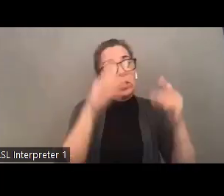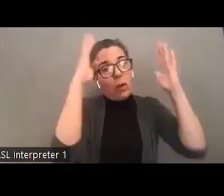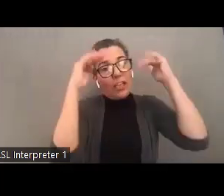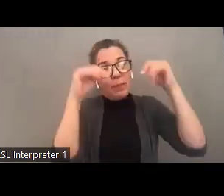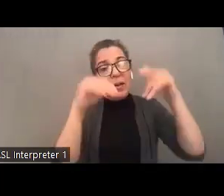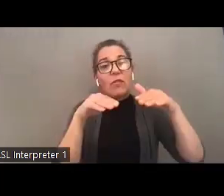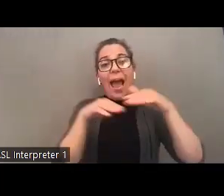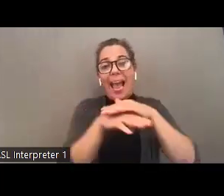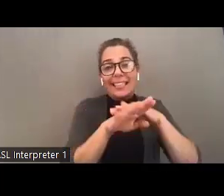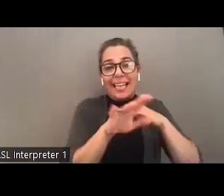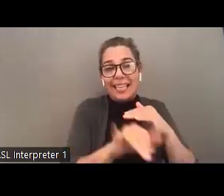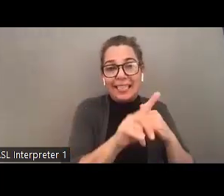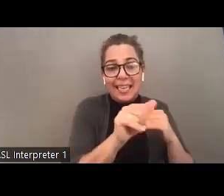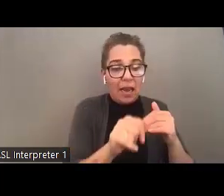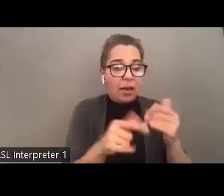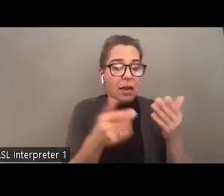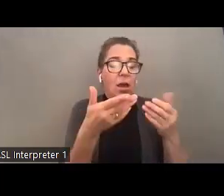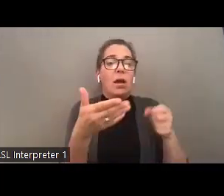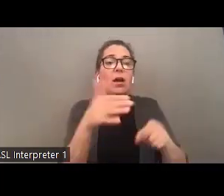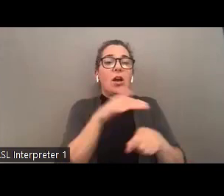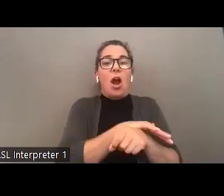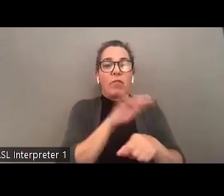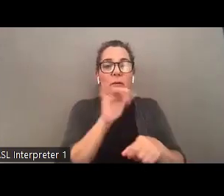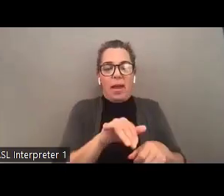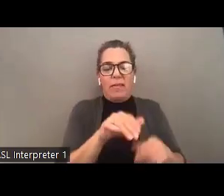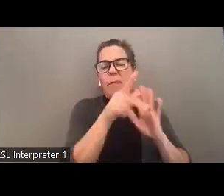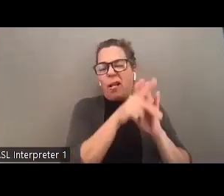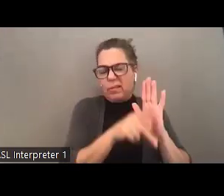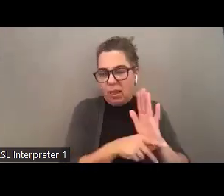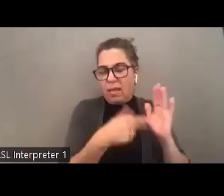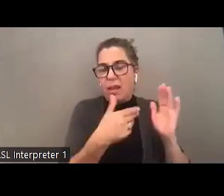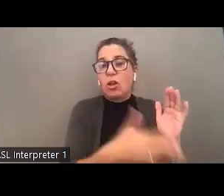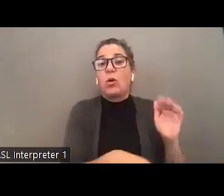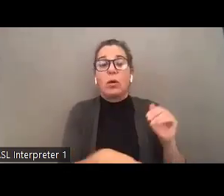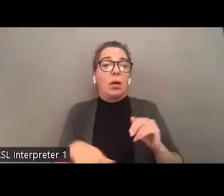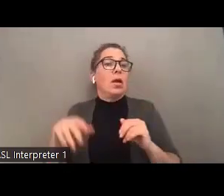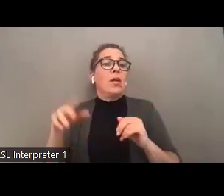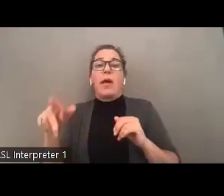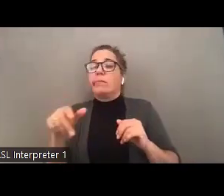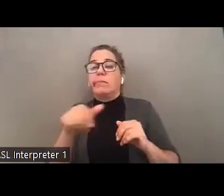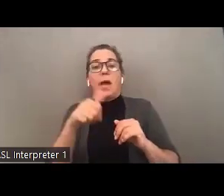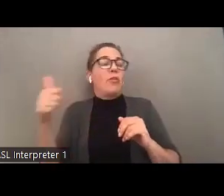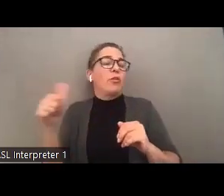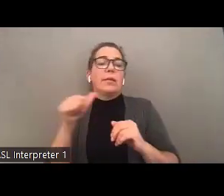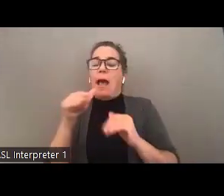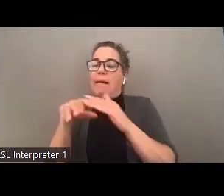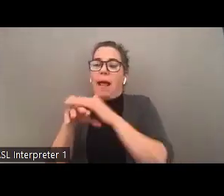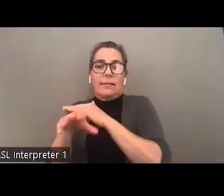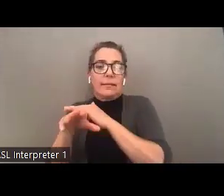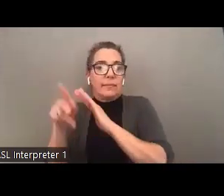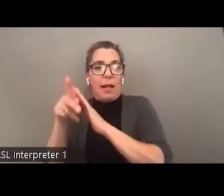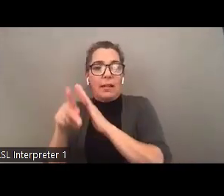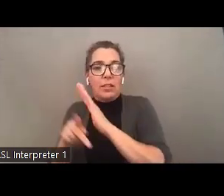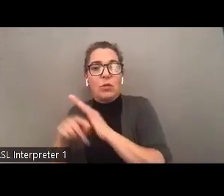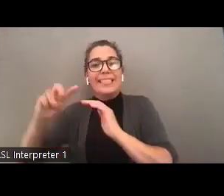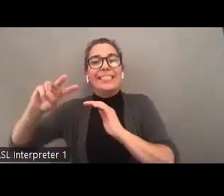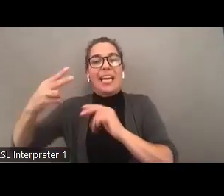covered by the policy, whereas the DMS policy does not establish expectations for access to and secondary use of scientific data.